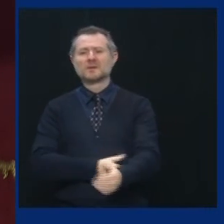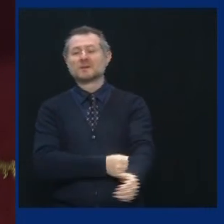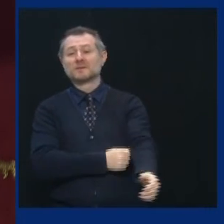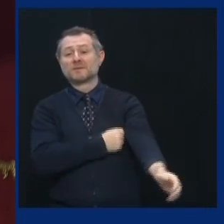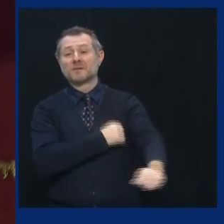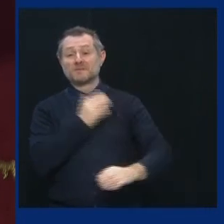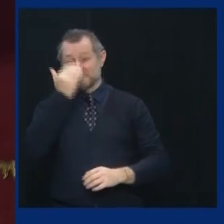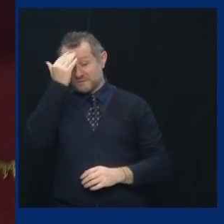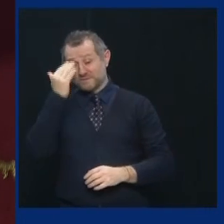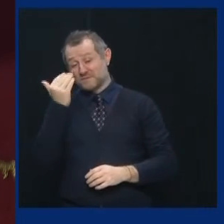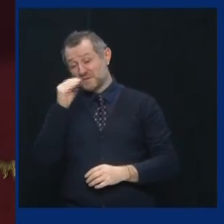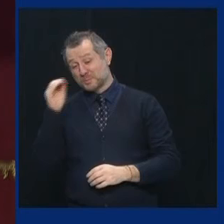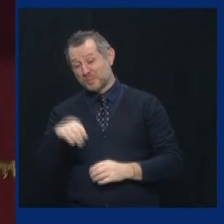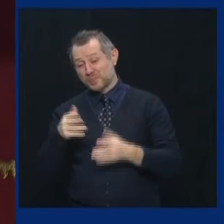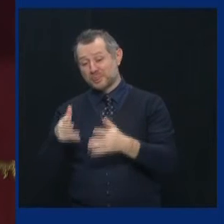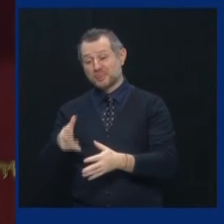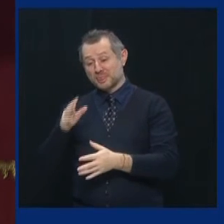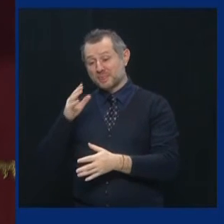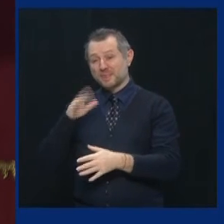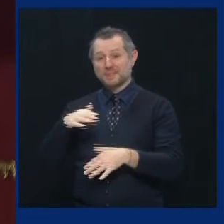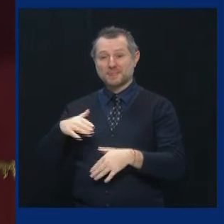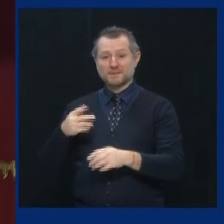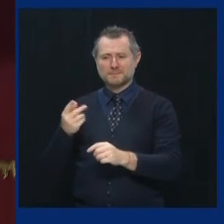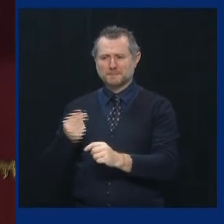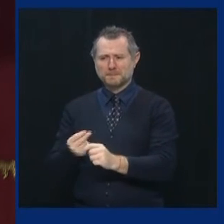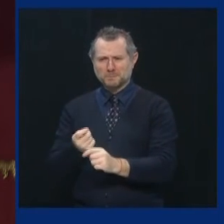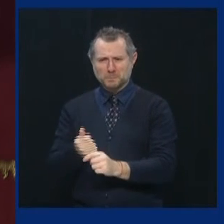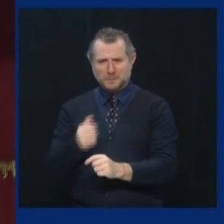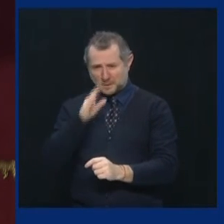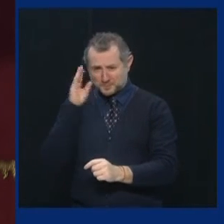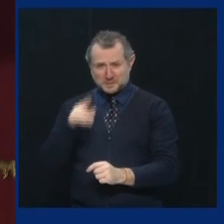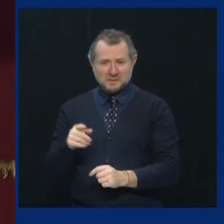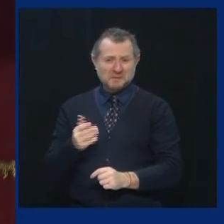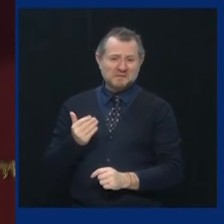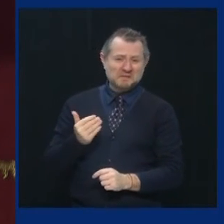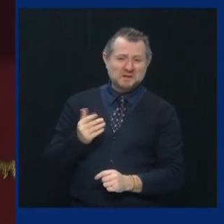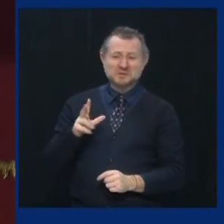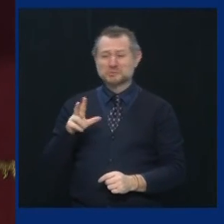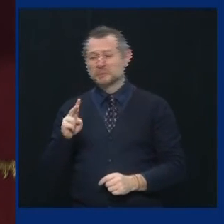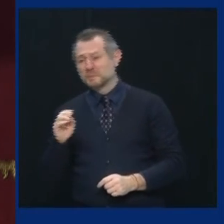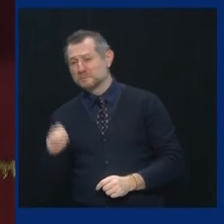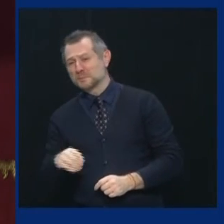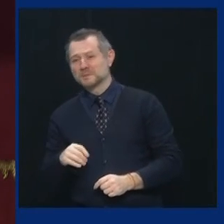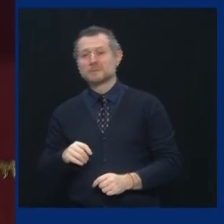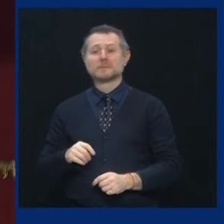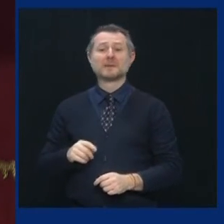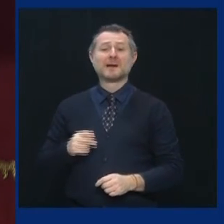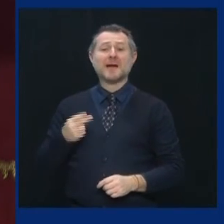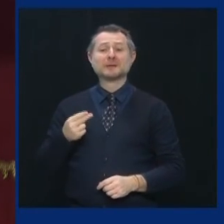OBVIOUSLY THERE'S A SENSE OF URGENCY THERE. ON THE OTHER END OF THE SPECK